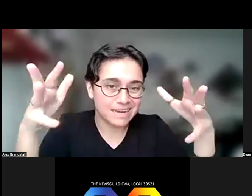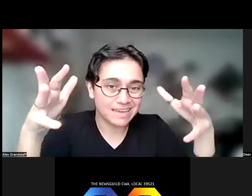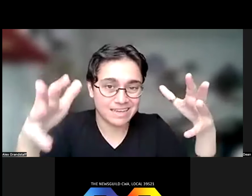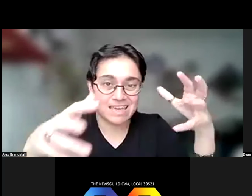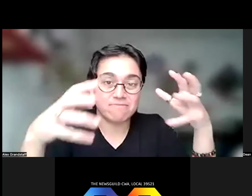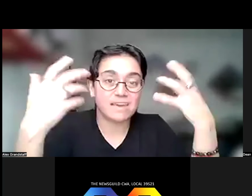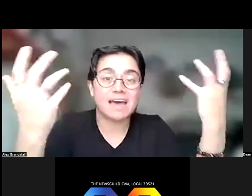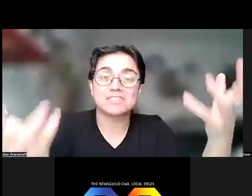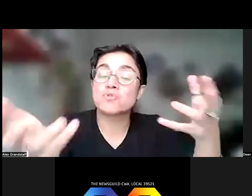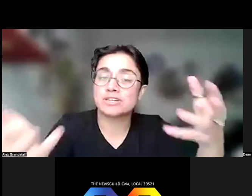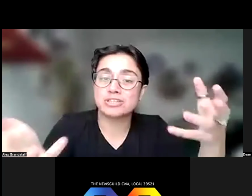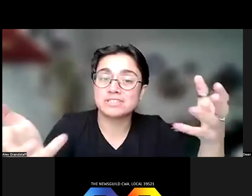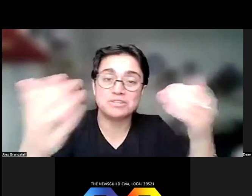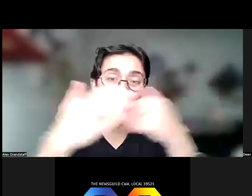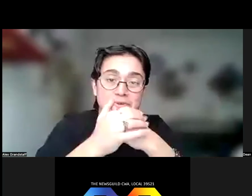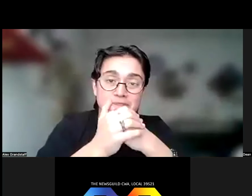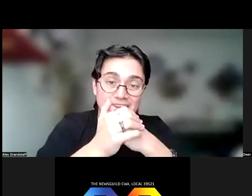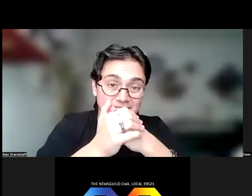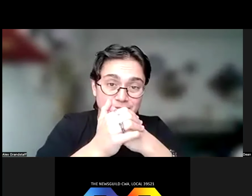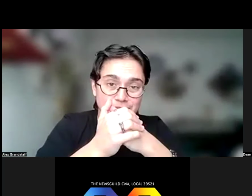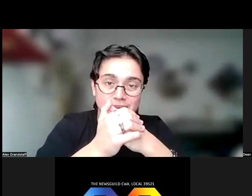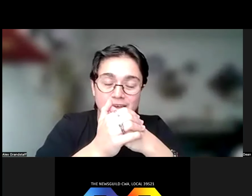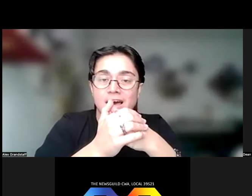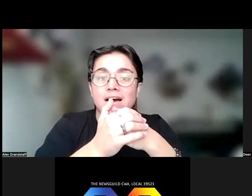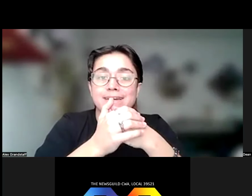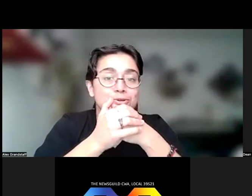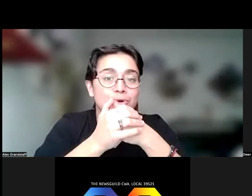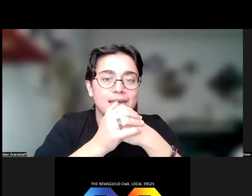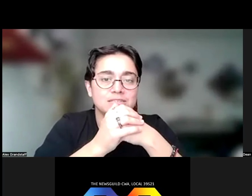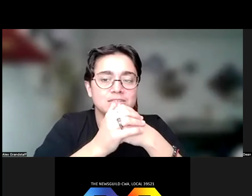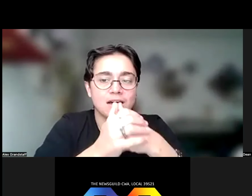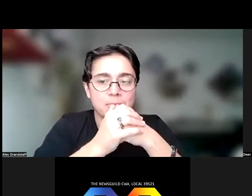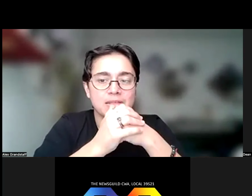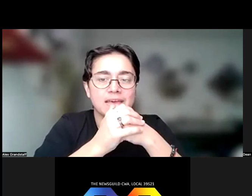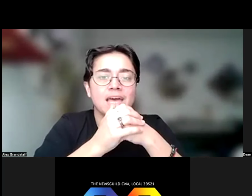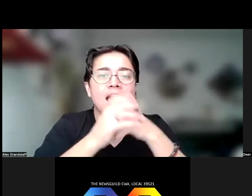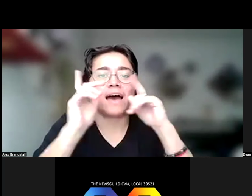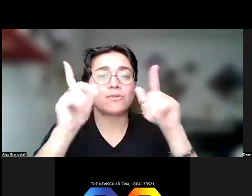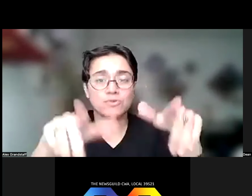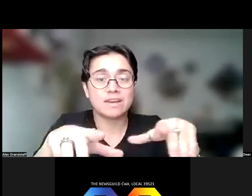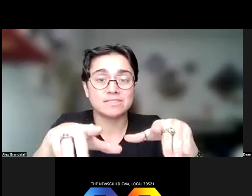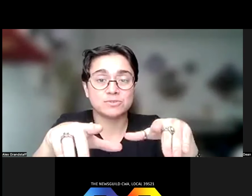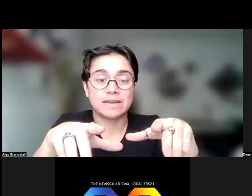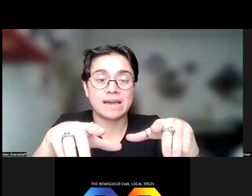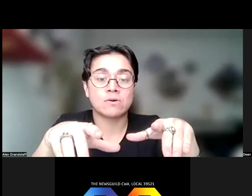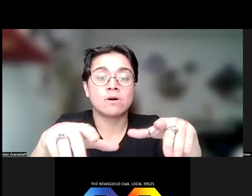not supporting the policy. Was good or, they feel like this policy is distracting from this thing over here. And then, you can